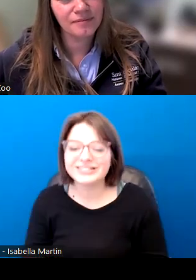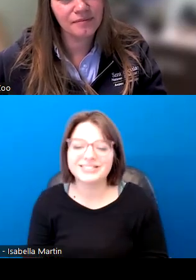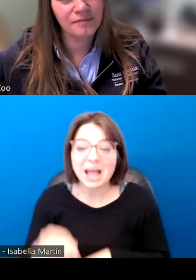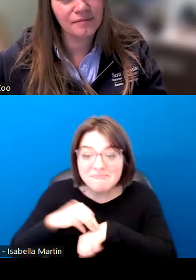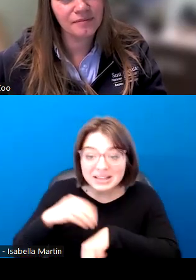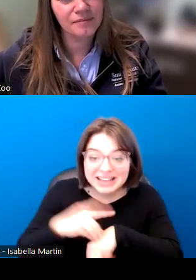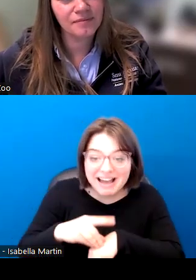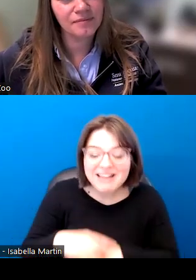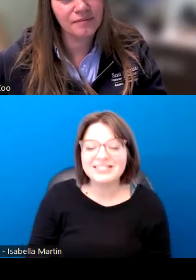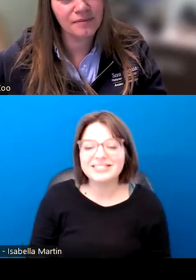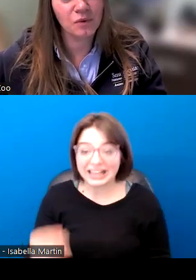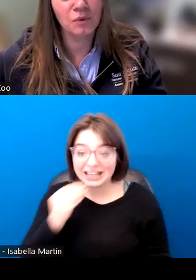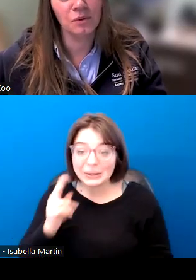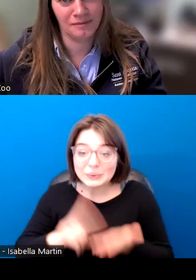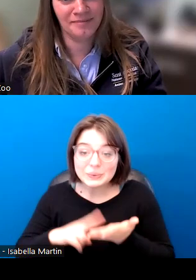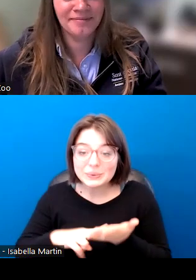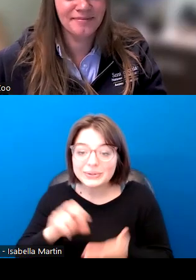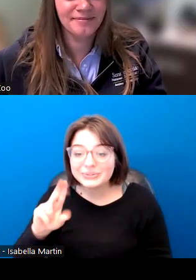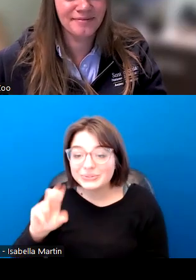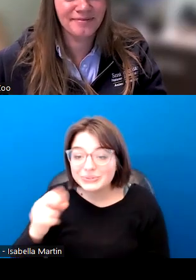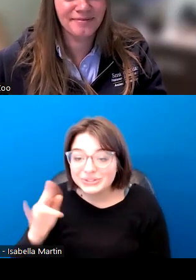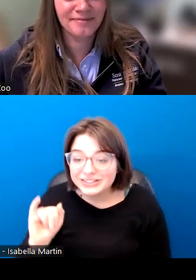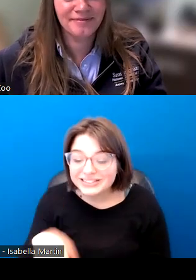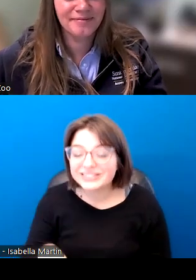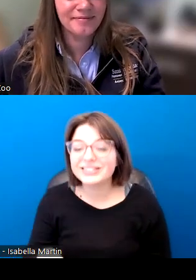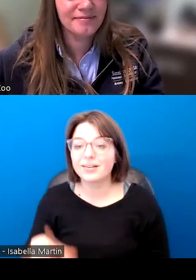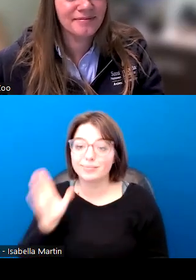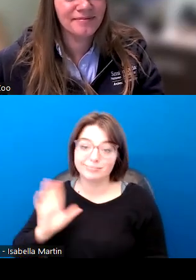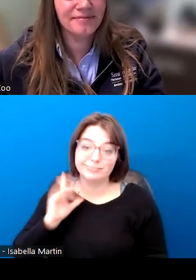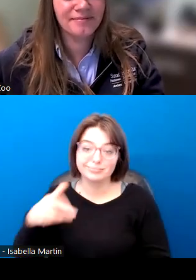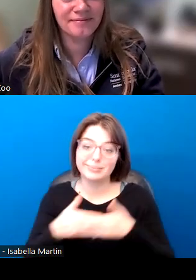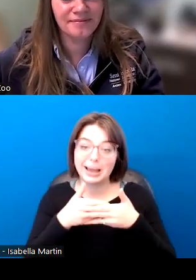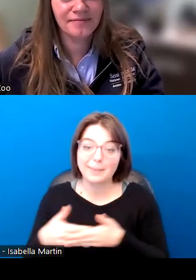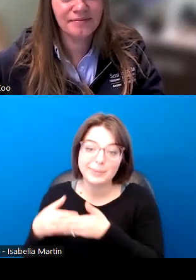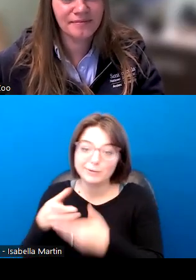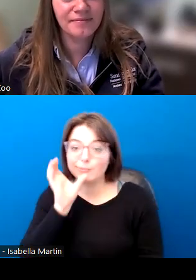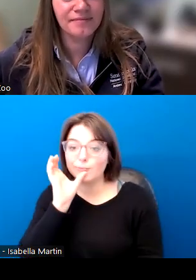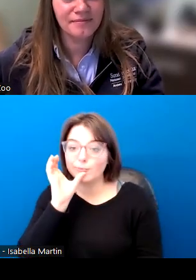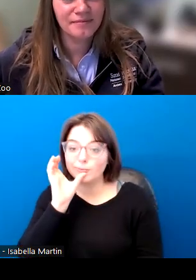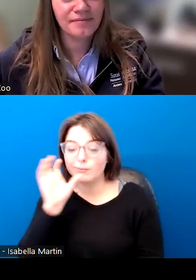now they eat sushi where they as a baby were eating mostly formula Evelyn said. That's great